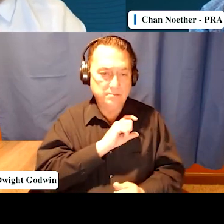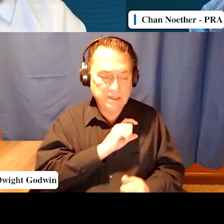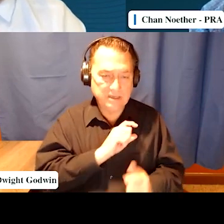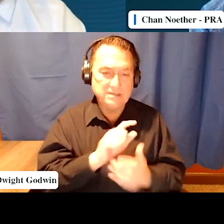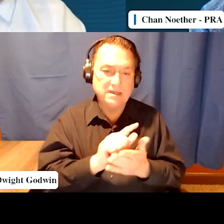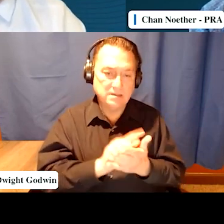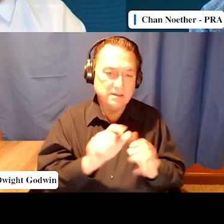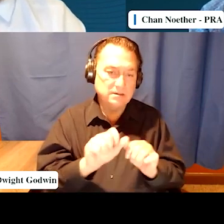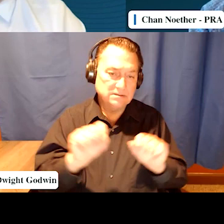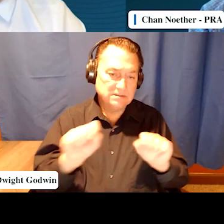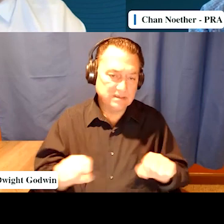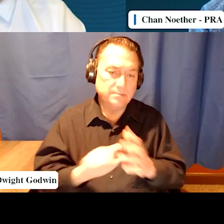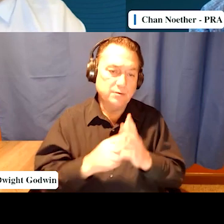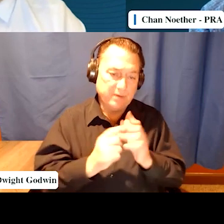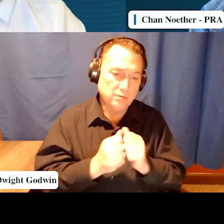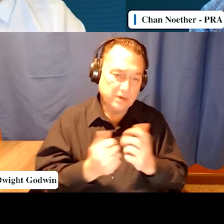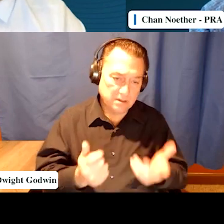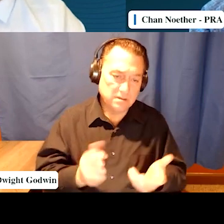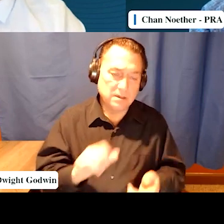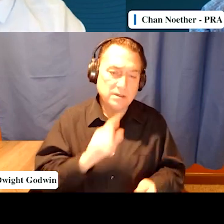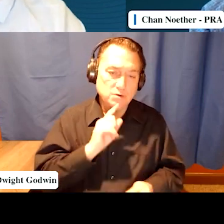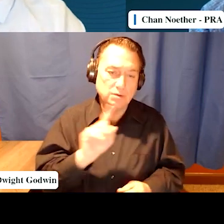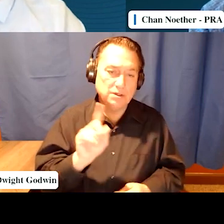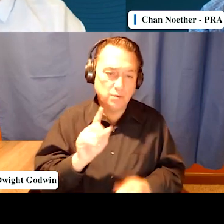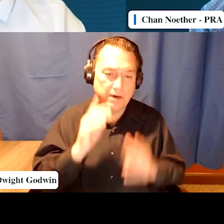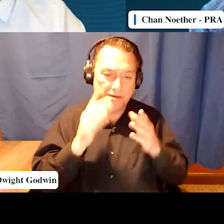And that's really where the focus of deflection efforts